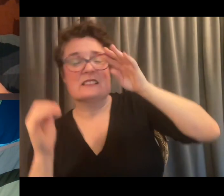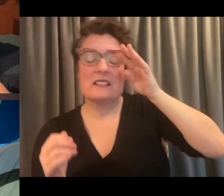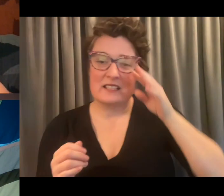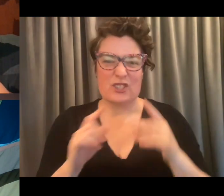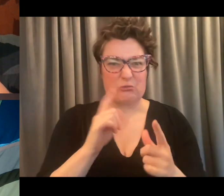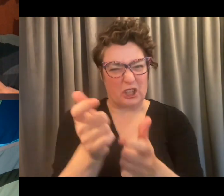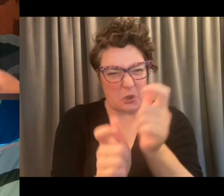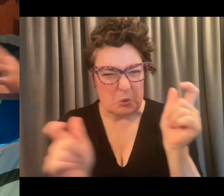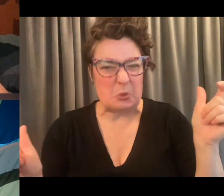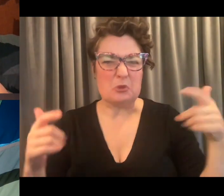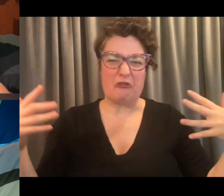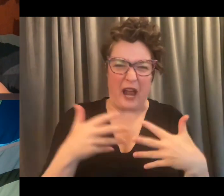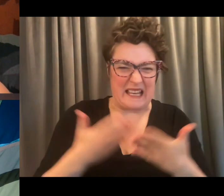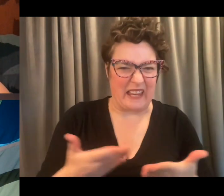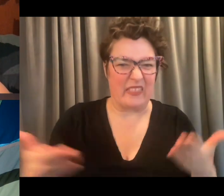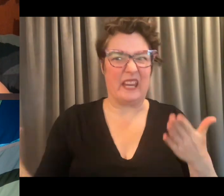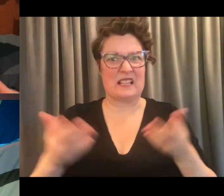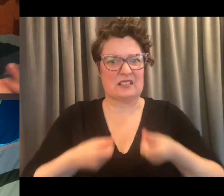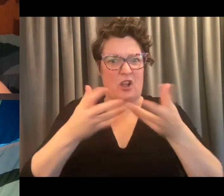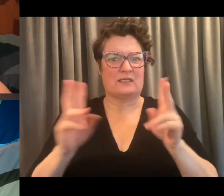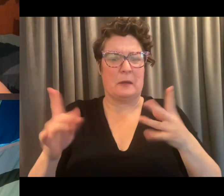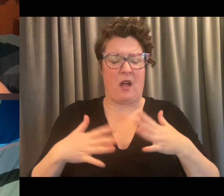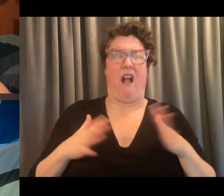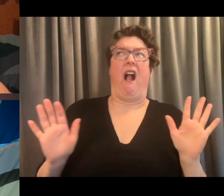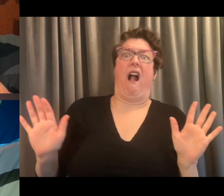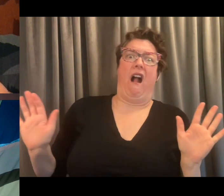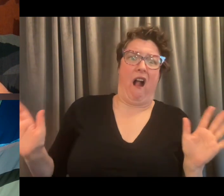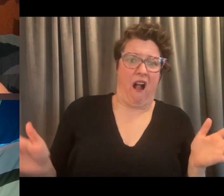Nomy: And so like tapping into that kind of energy, like what is it that inspires